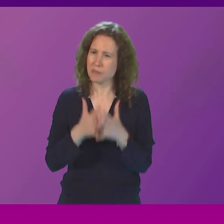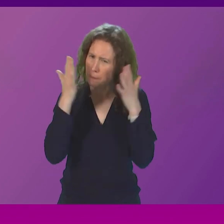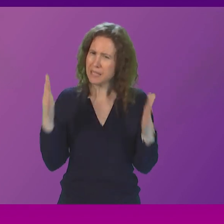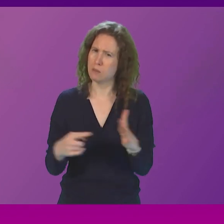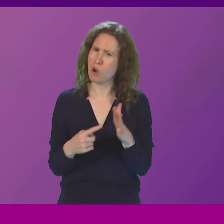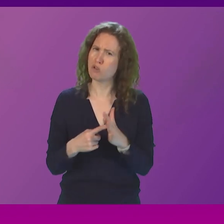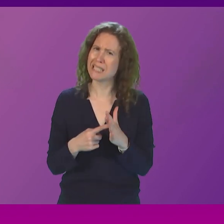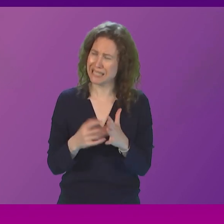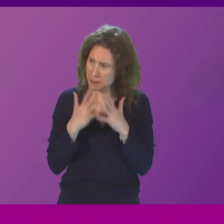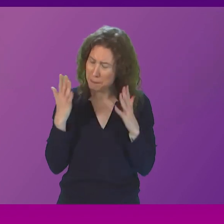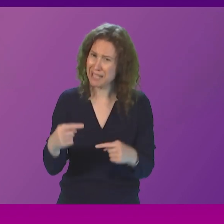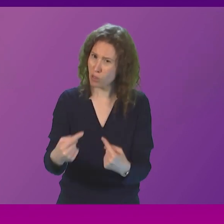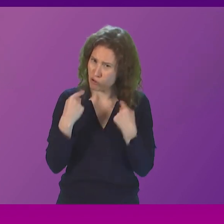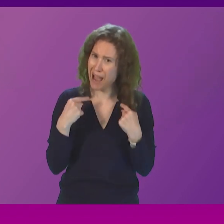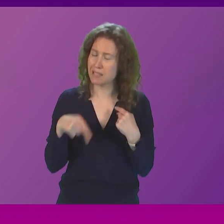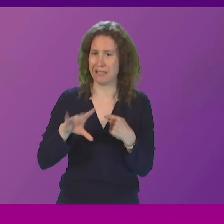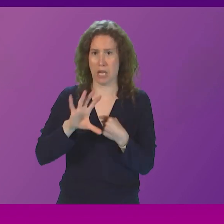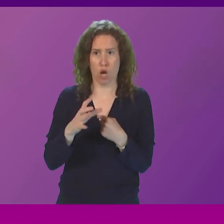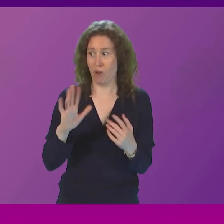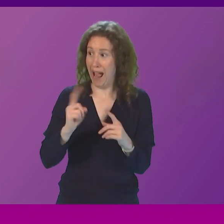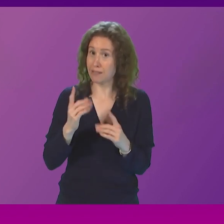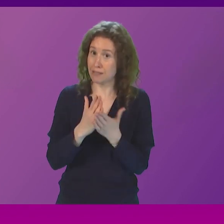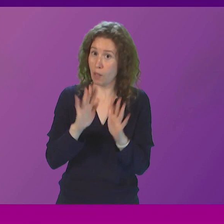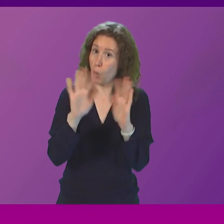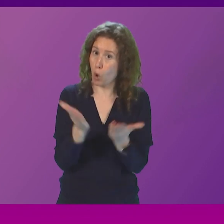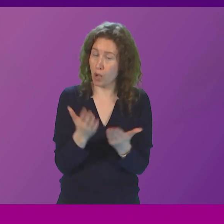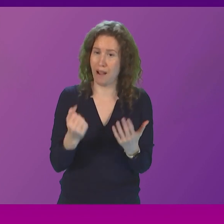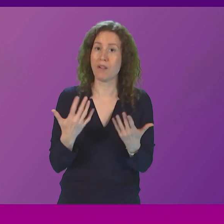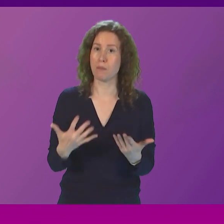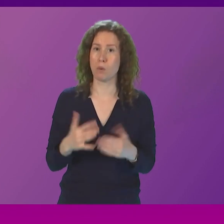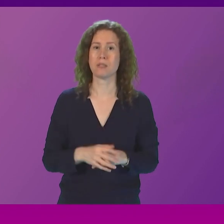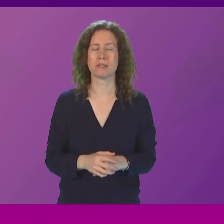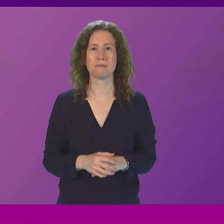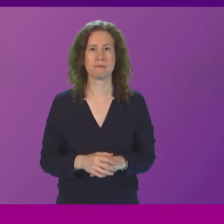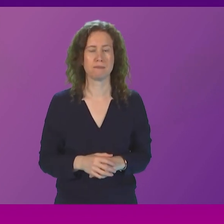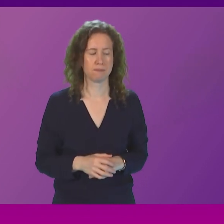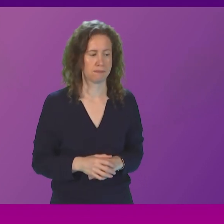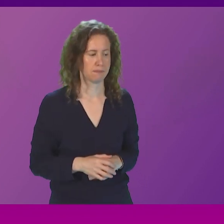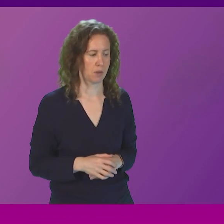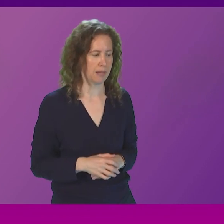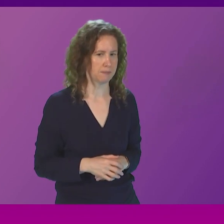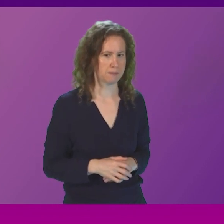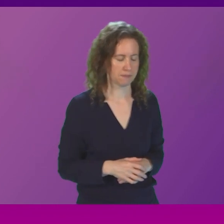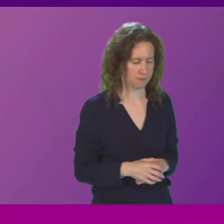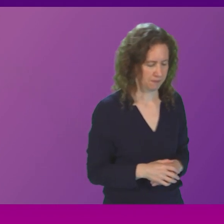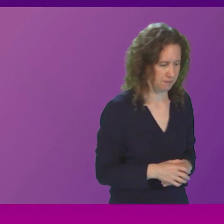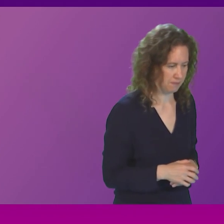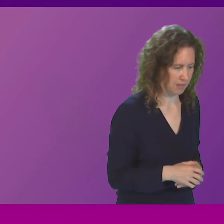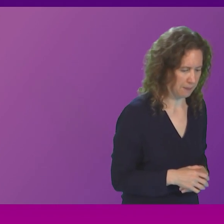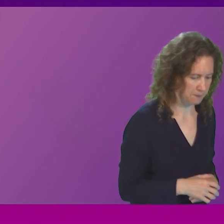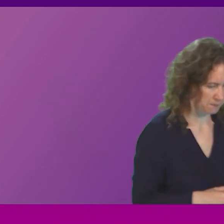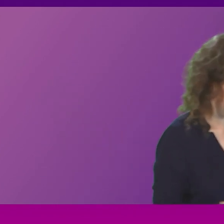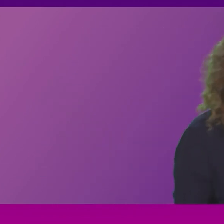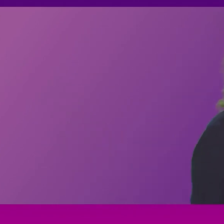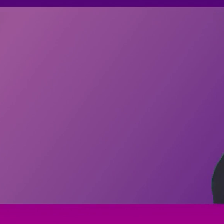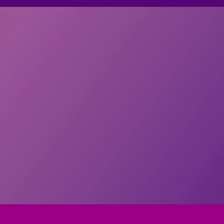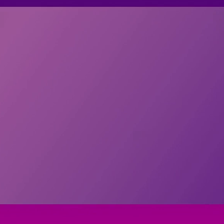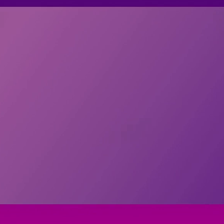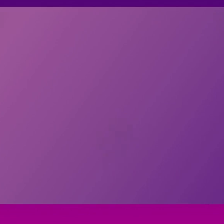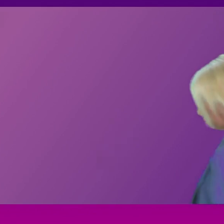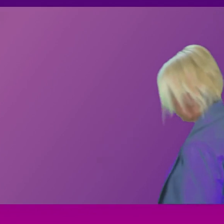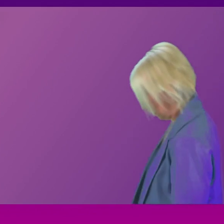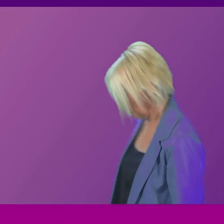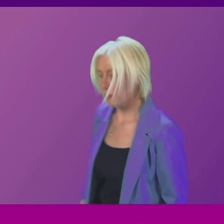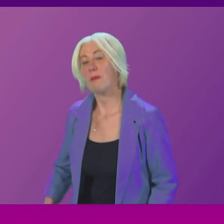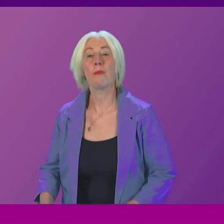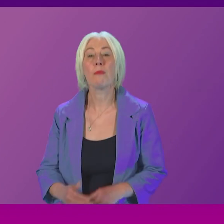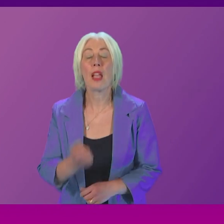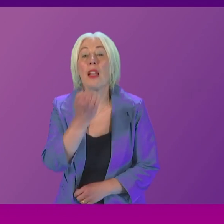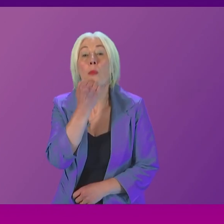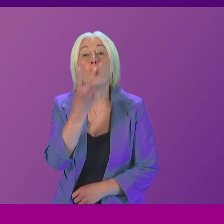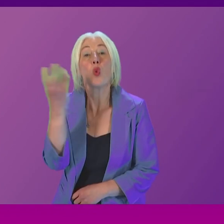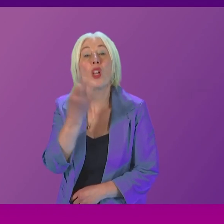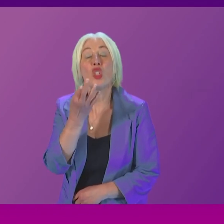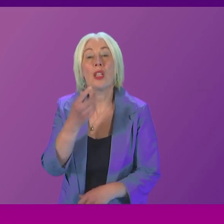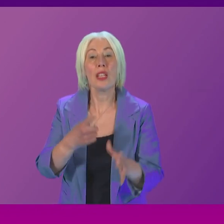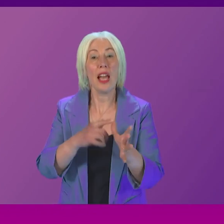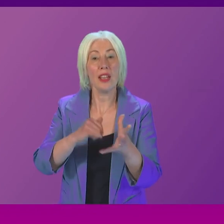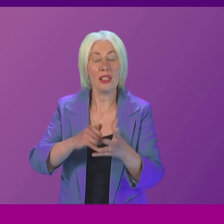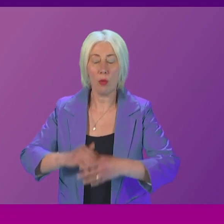the biggest threat that this country, and the world, faces.